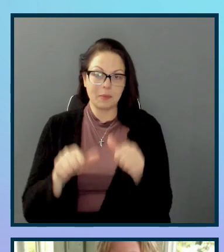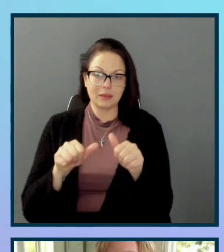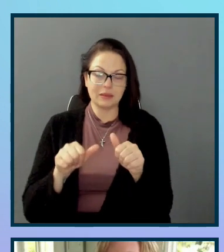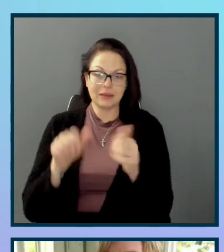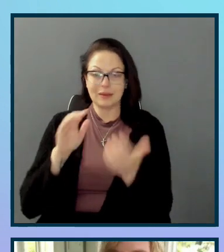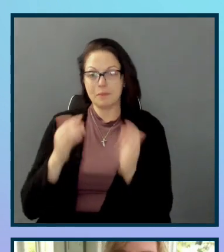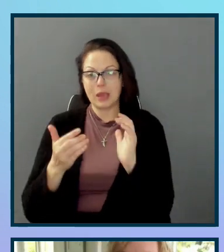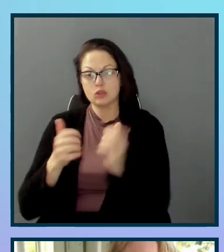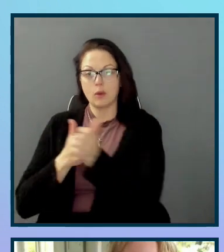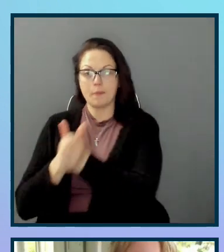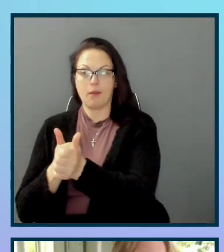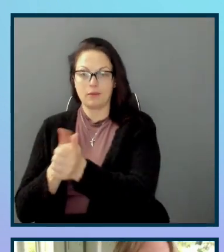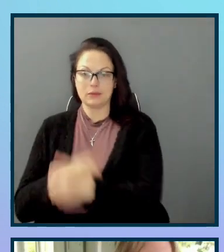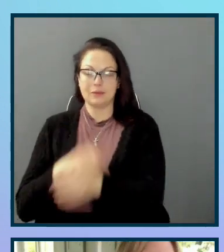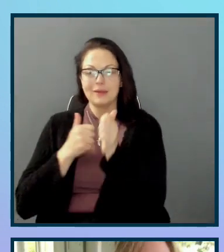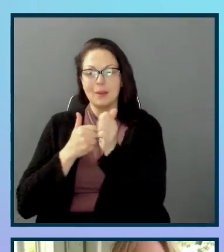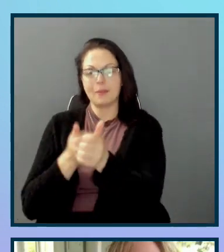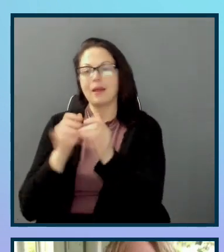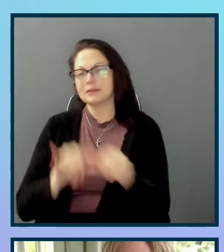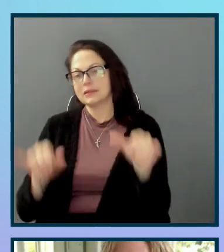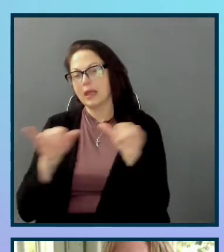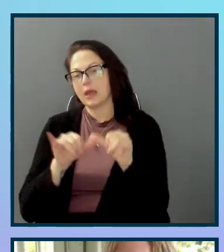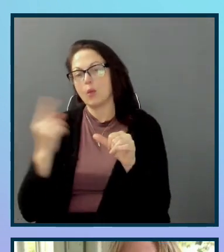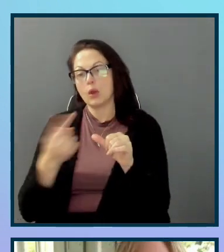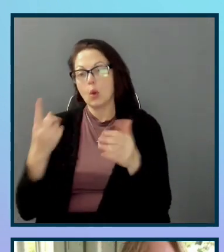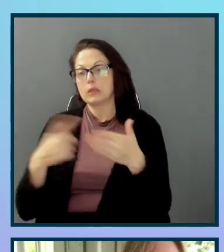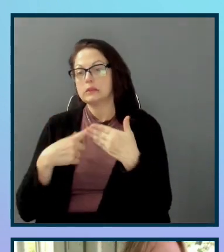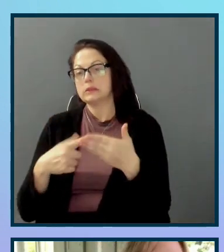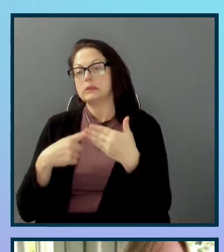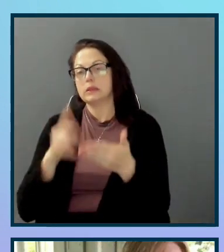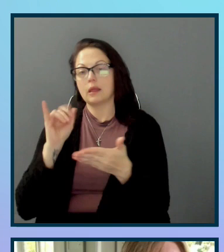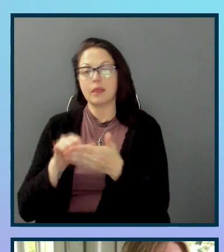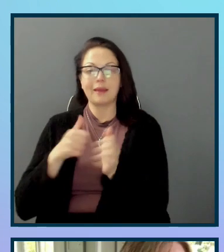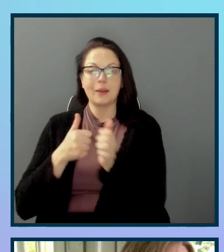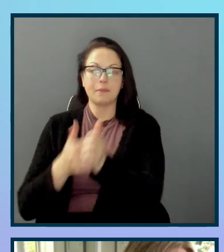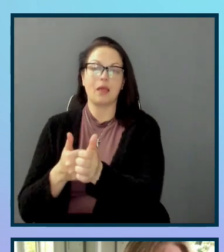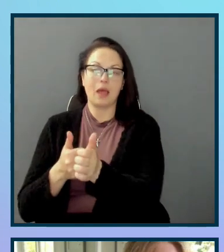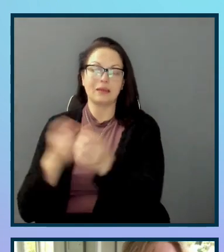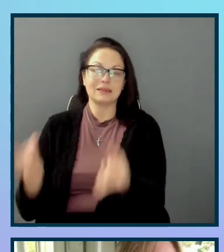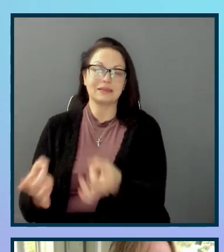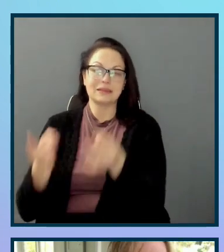We talk about compliance standards all the time, and compliance is a terrible word. In this world of politics,